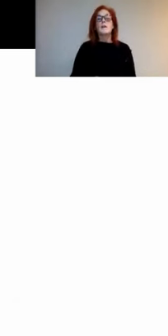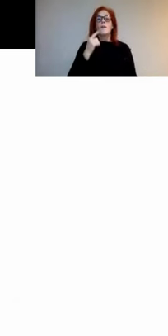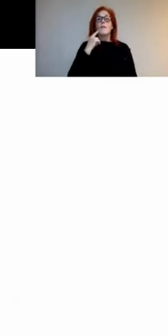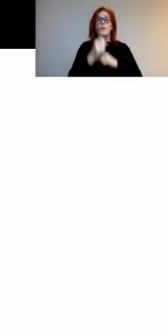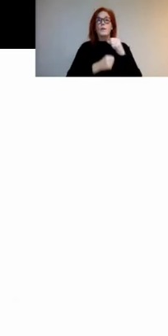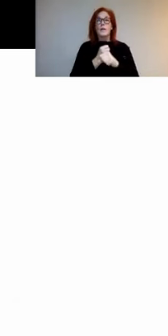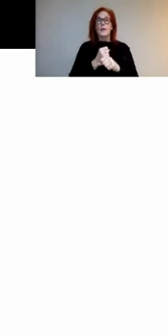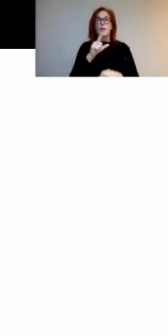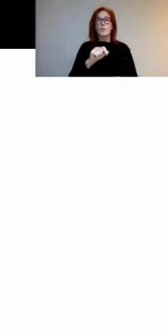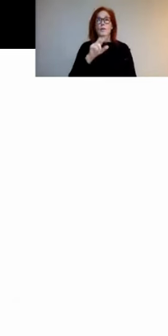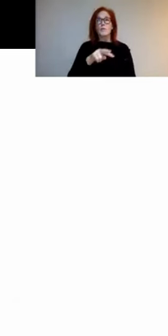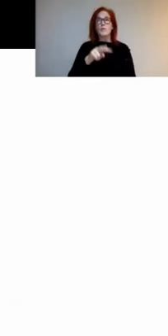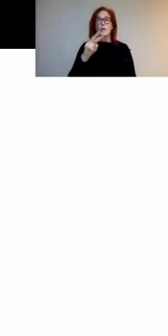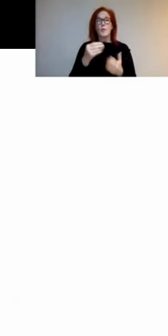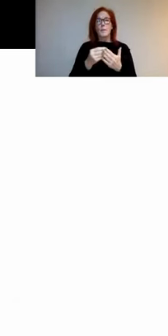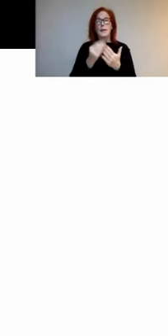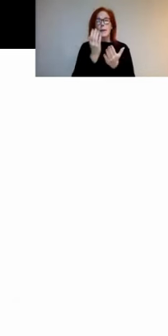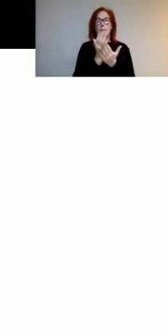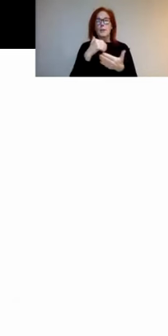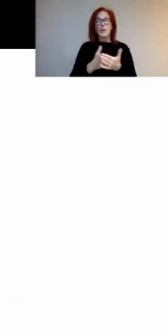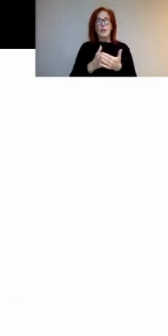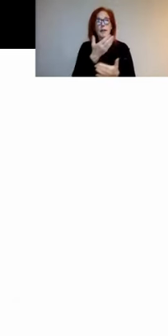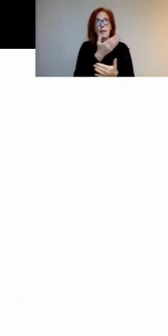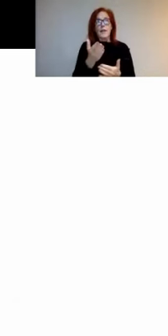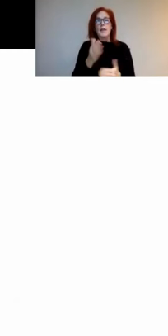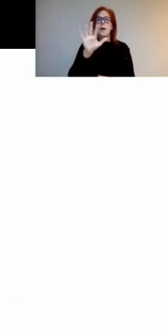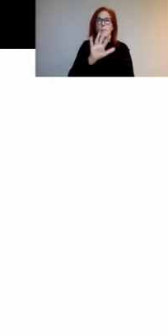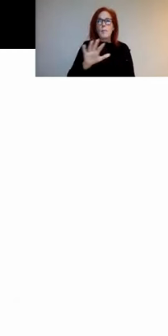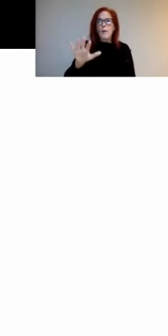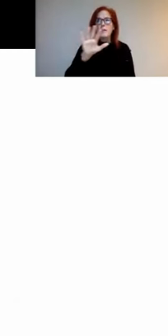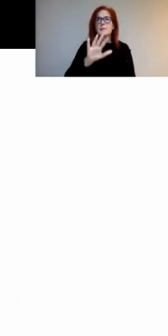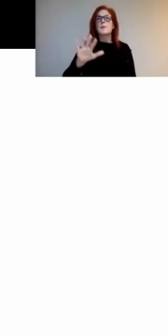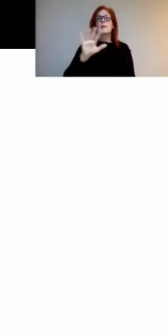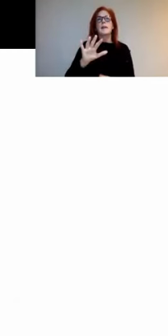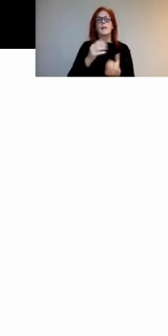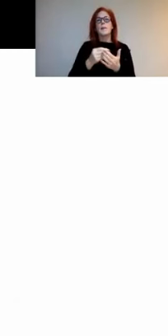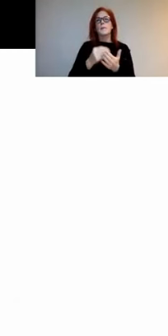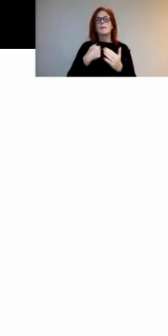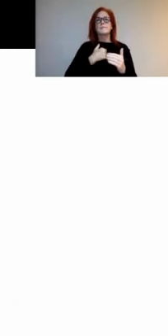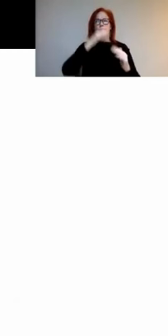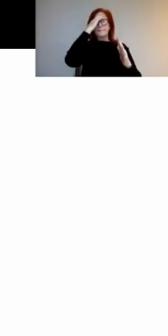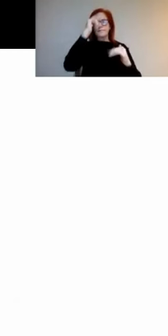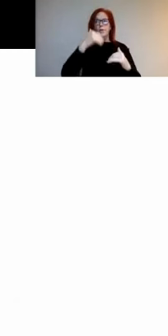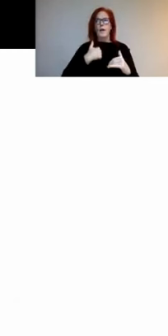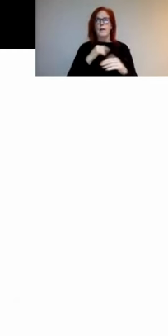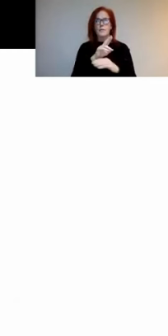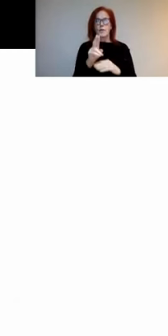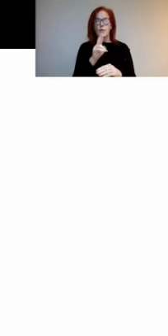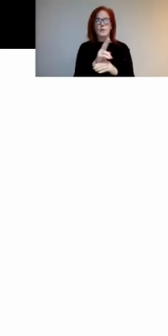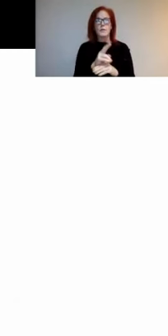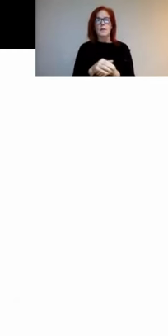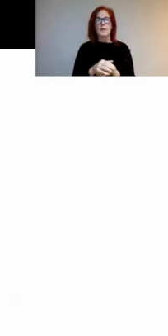We will have public comment going on the 2022 Action Plan until February 27. There are three ways to submit public comment -- four ways. You can either do that here tonight.